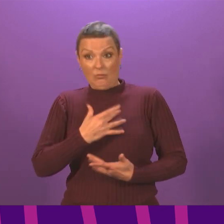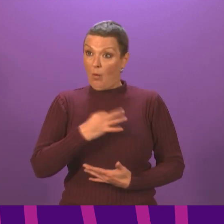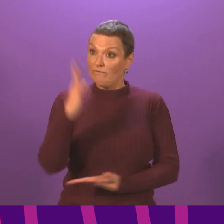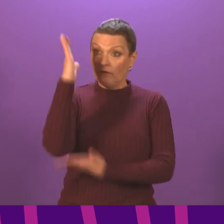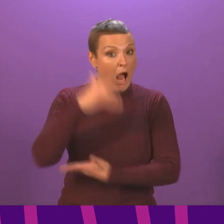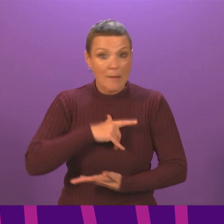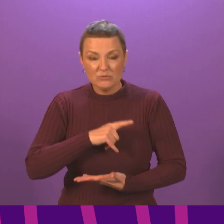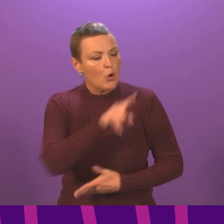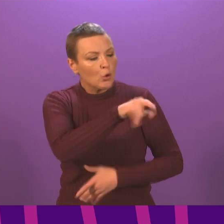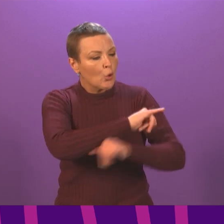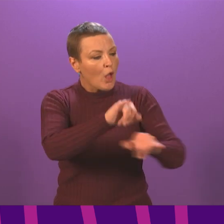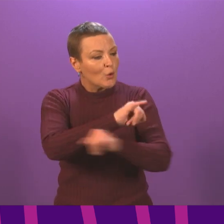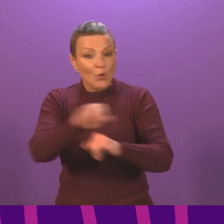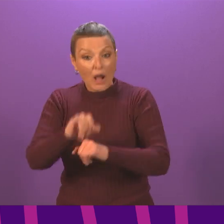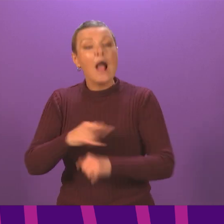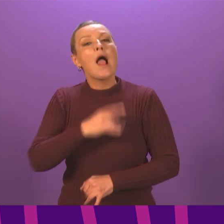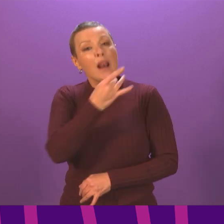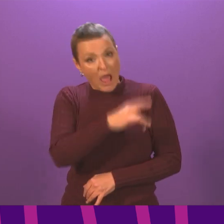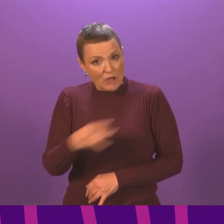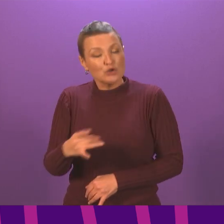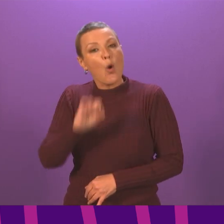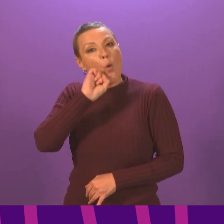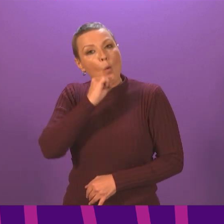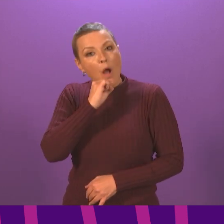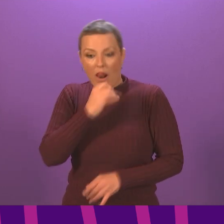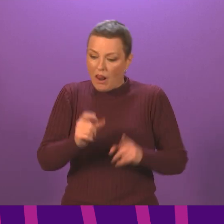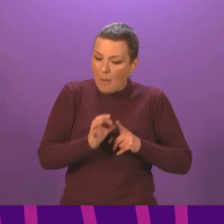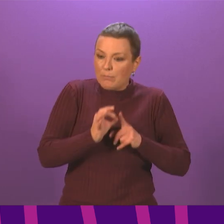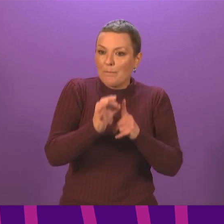have not excluded Lanarkshire—I am not excluding anybody. Lanarkshire will come forward with